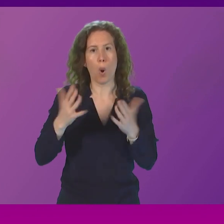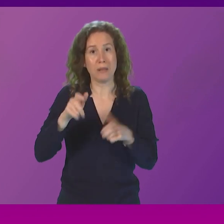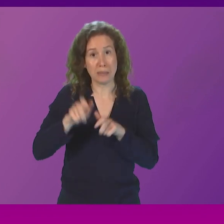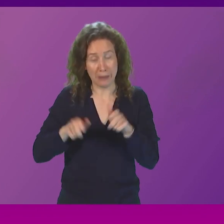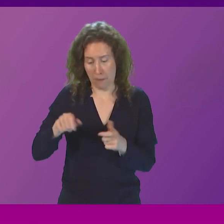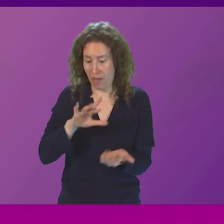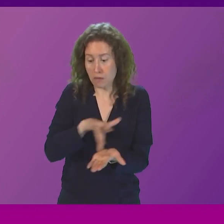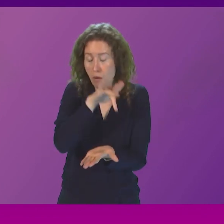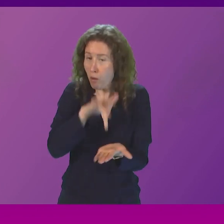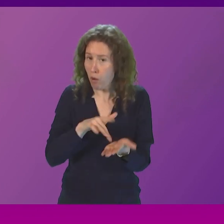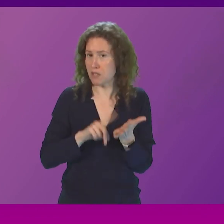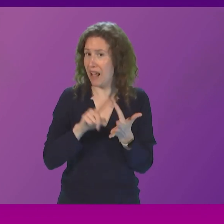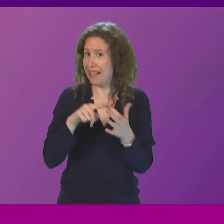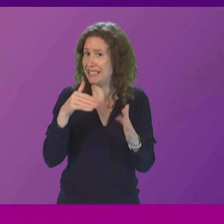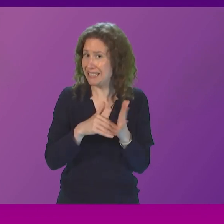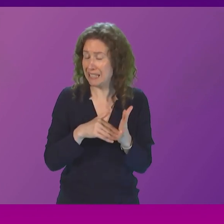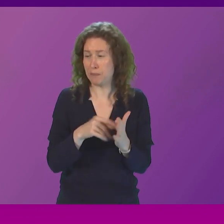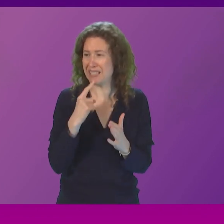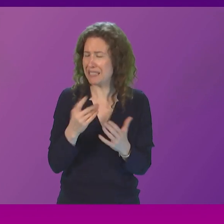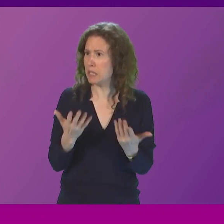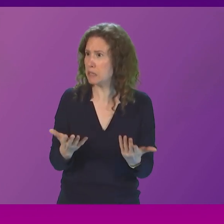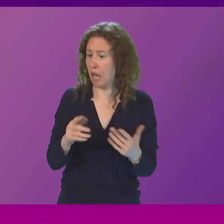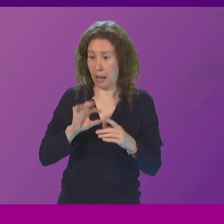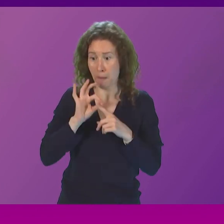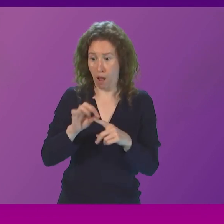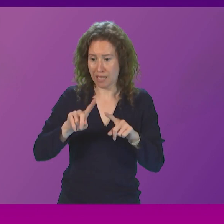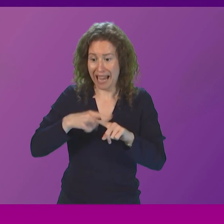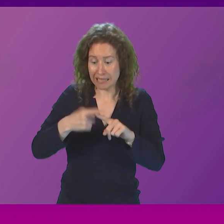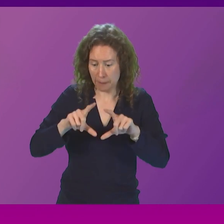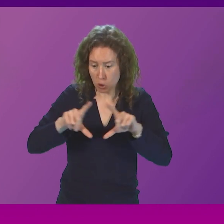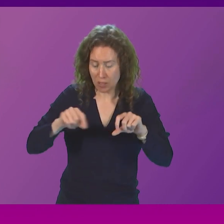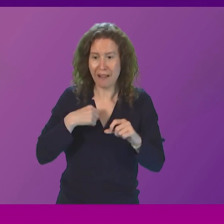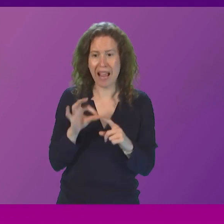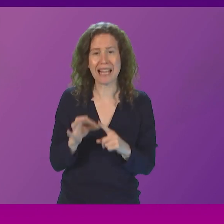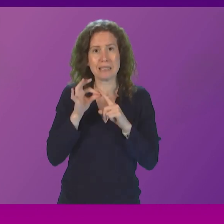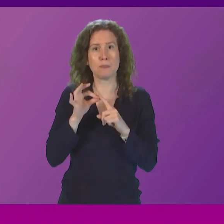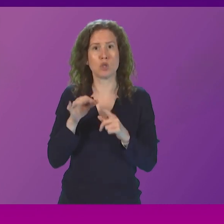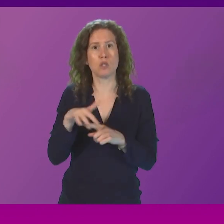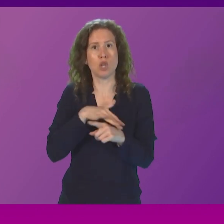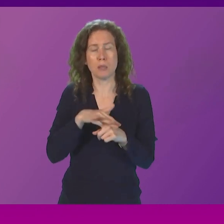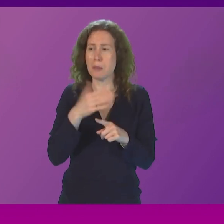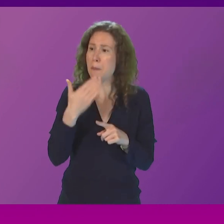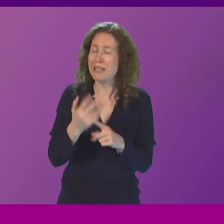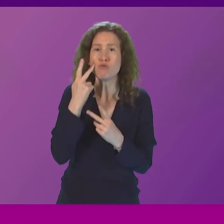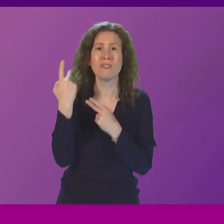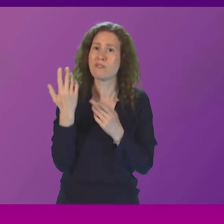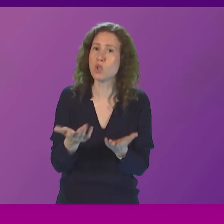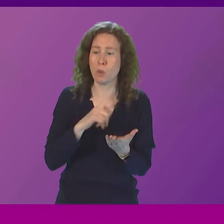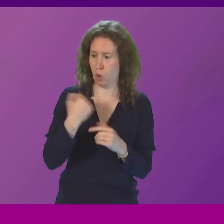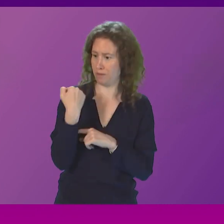Colin McInnes’s message to the council was simple: exemptions for exceptional circumstances must be reviewed. He continued: